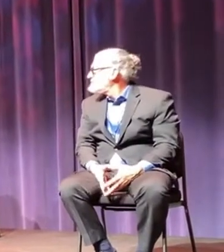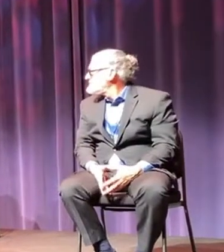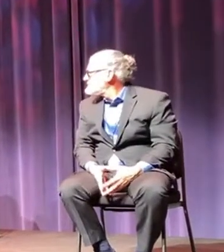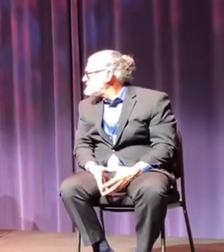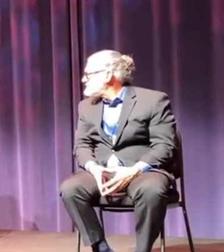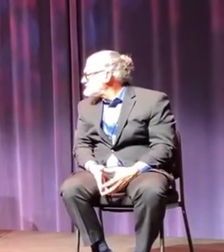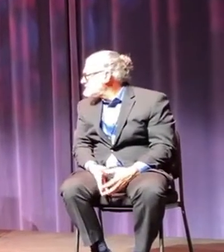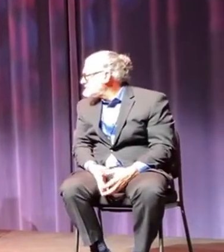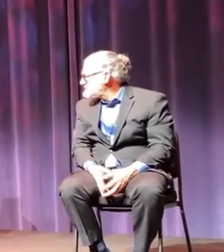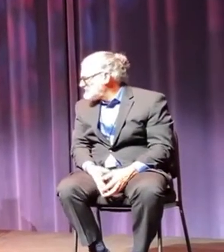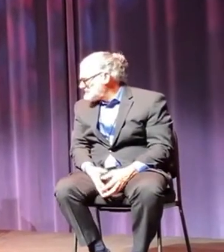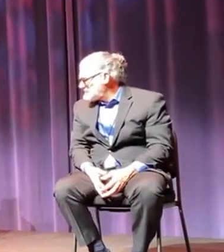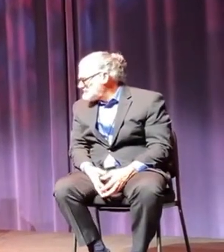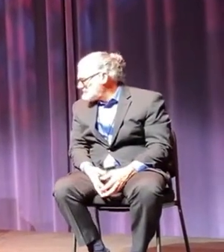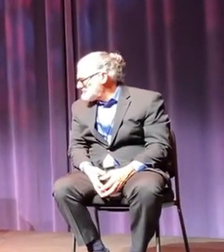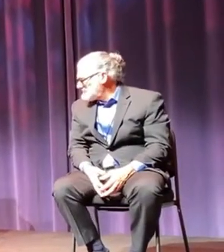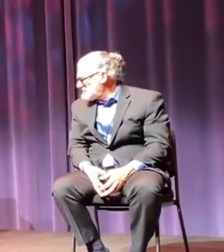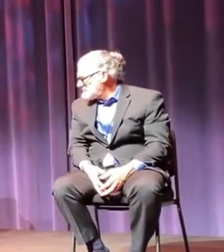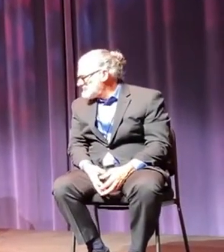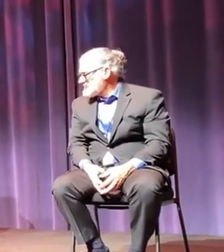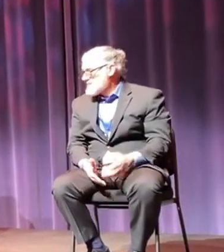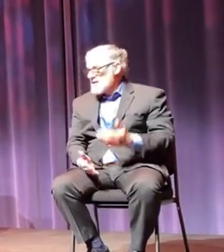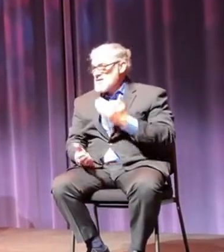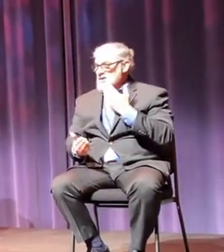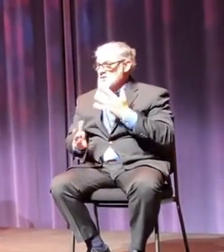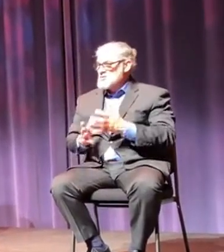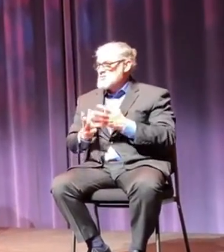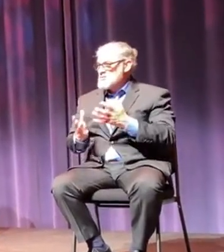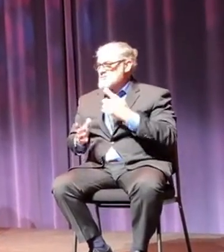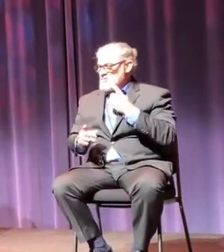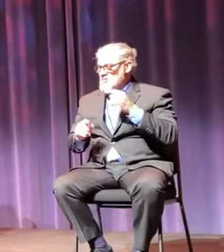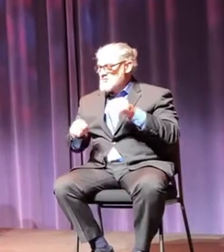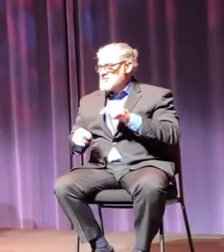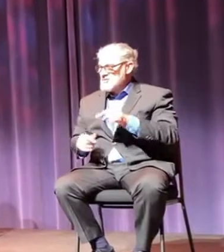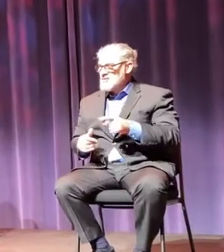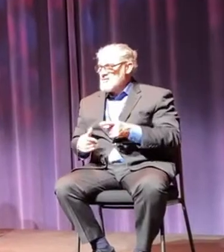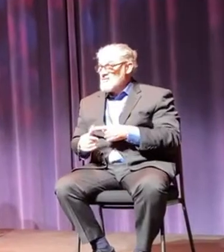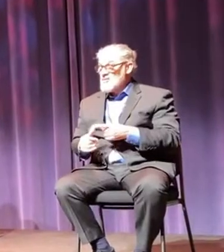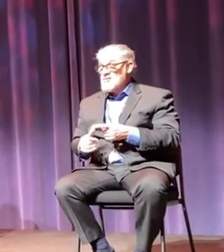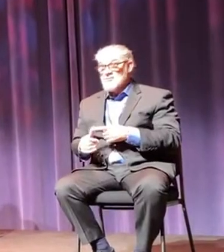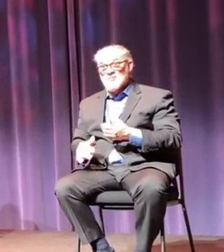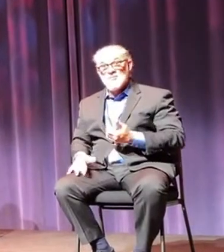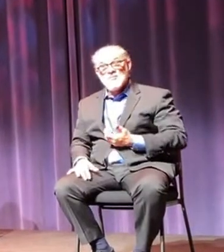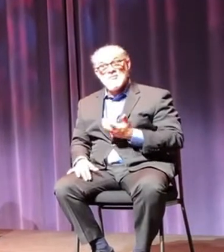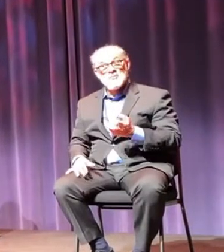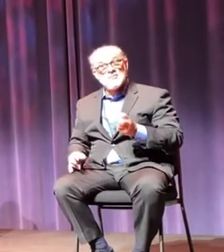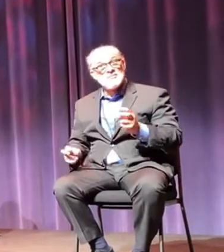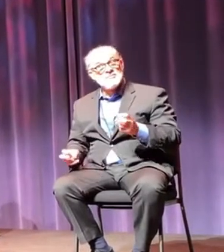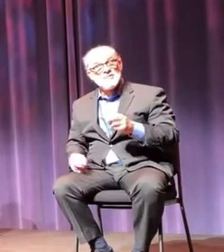I have three poems for y'all today. Thank you so much for being here again. This first poem is titled Notes on a Poem.